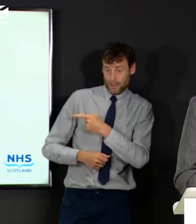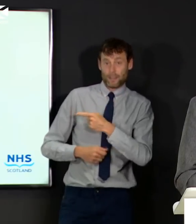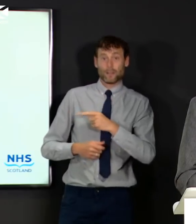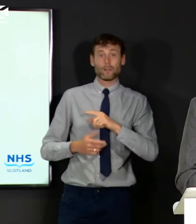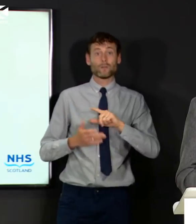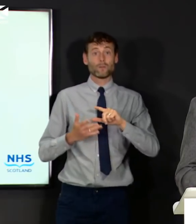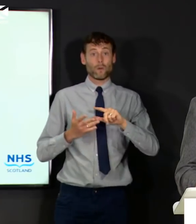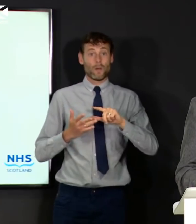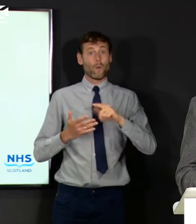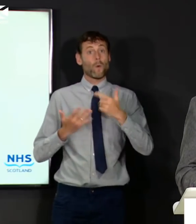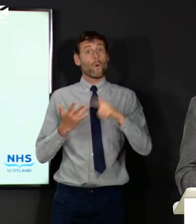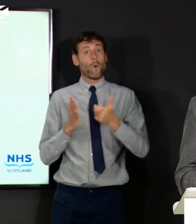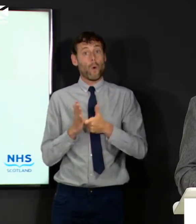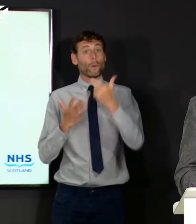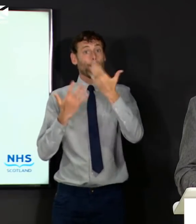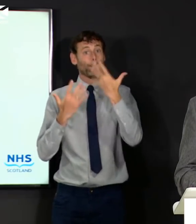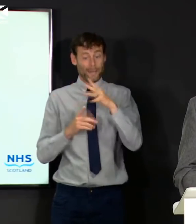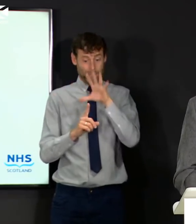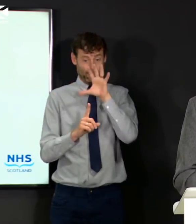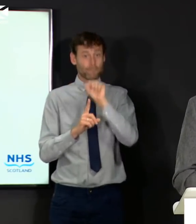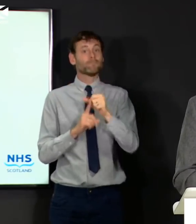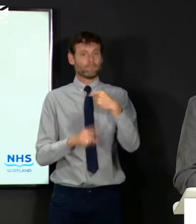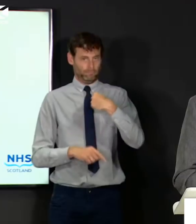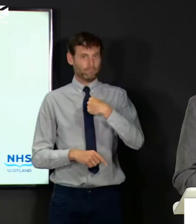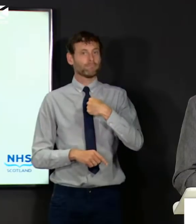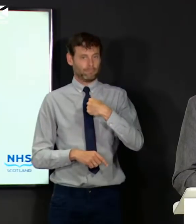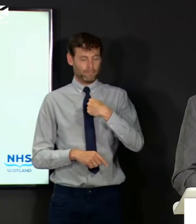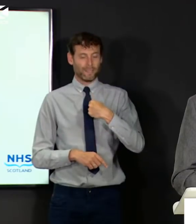Covid-19 you must not donate until at least 28